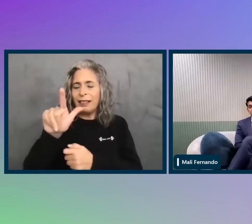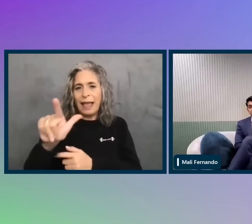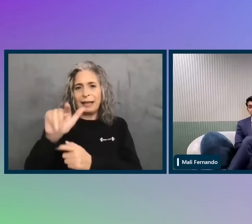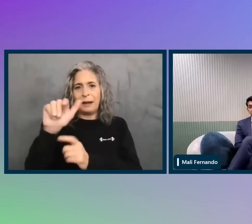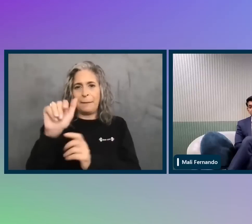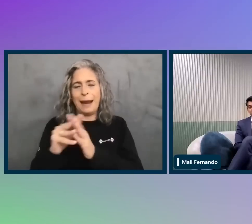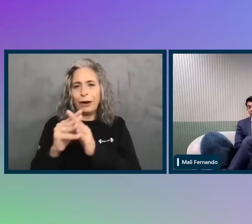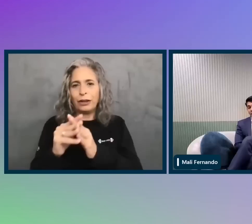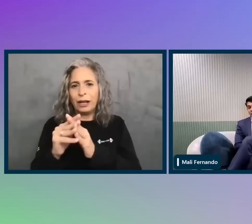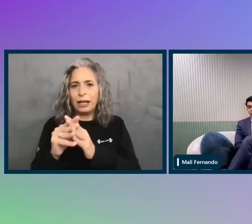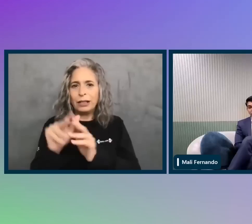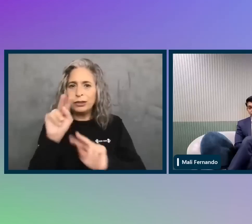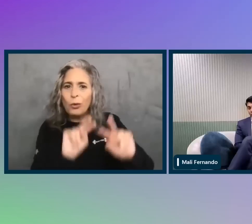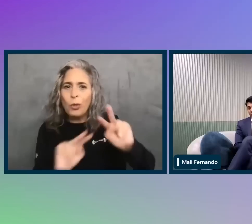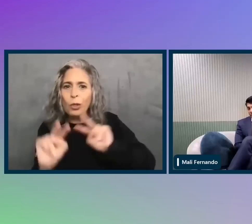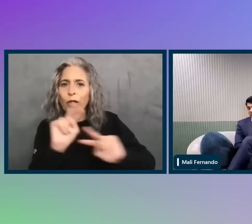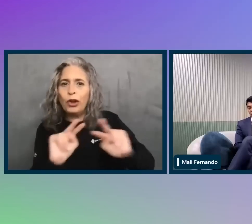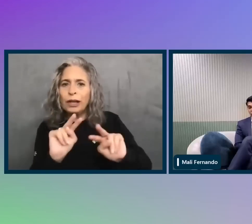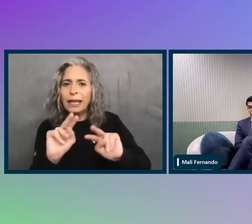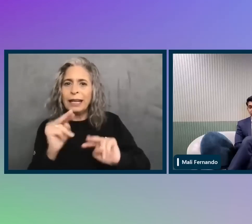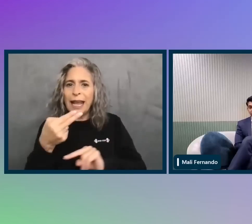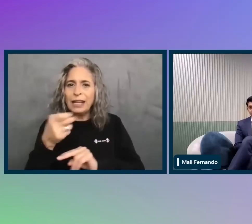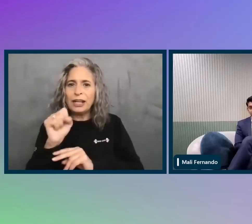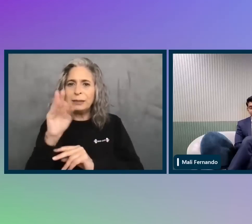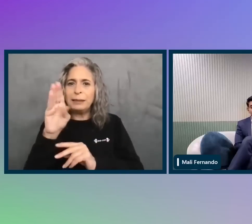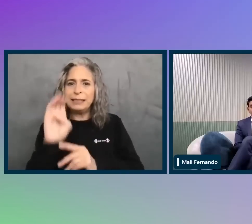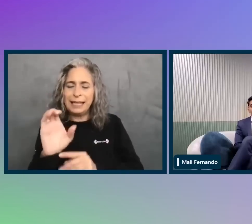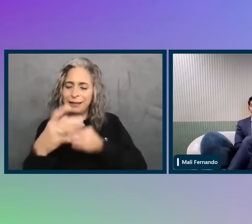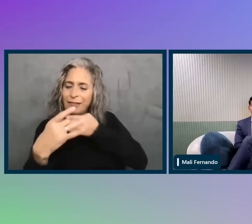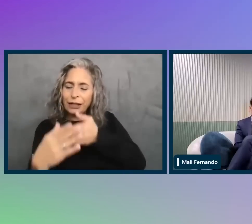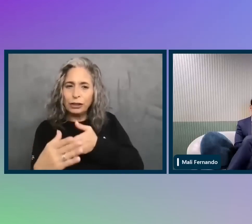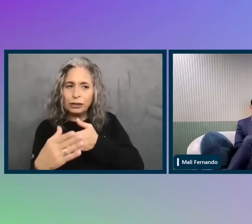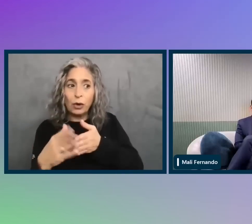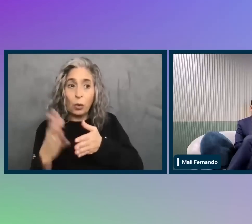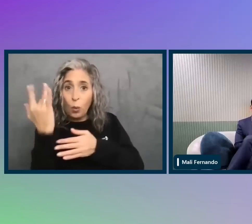to look to HSBC as a leader, as people they can come to to learn,